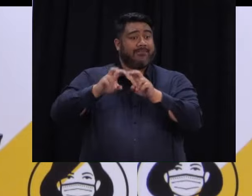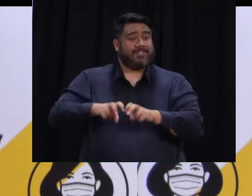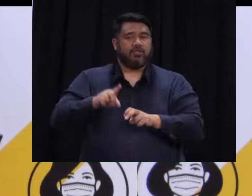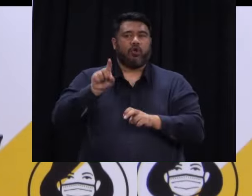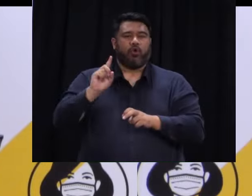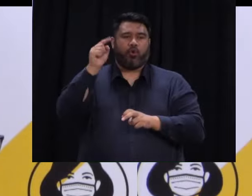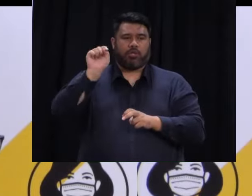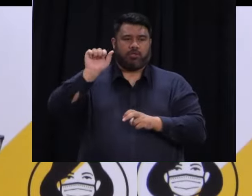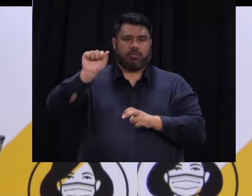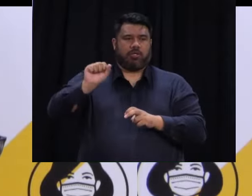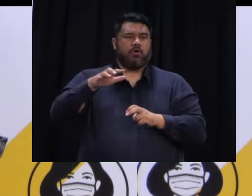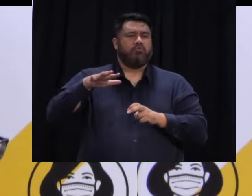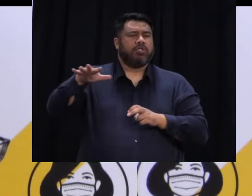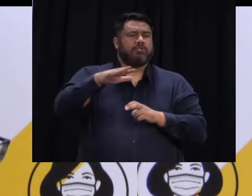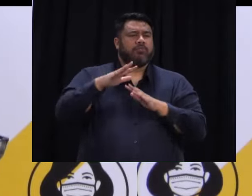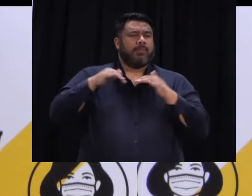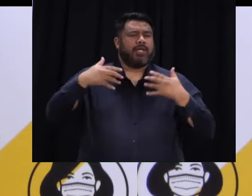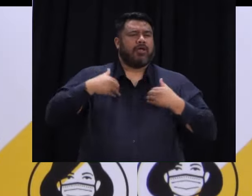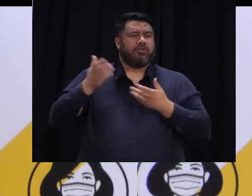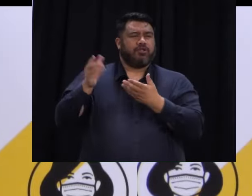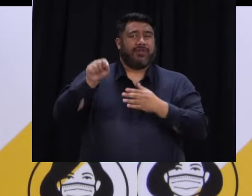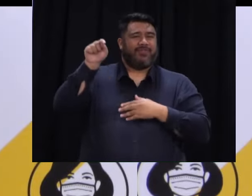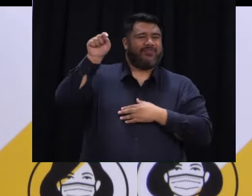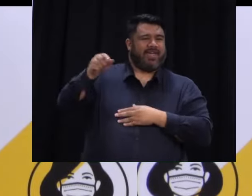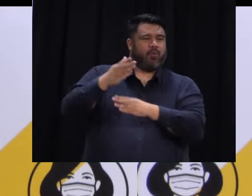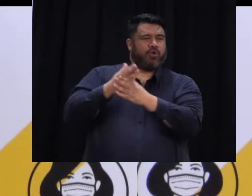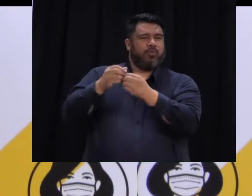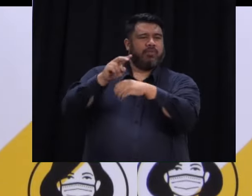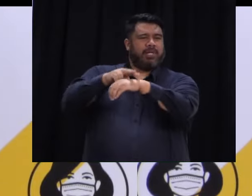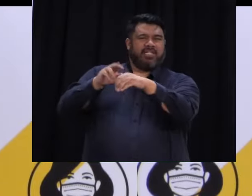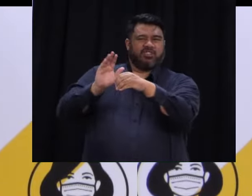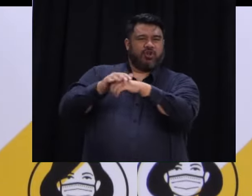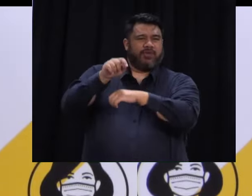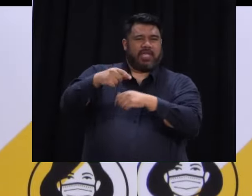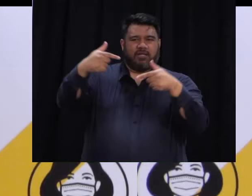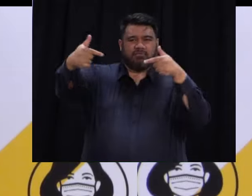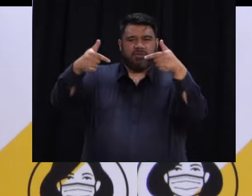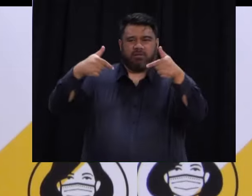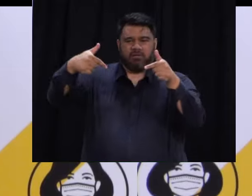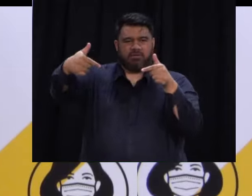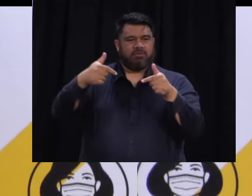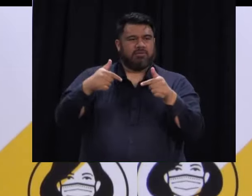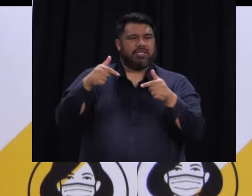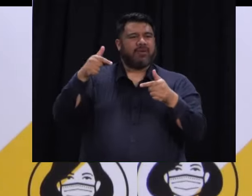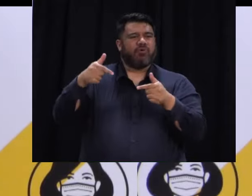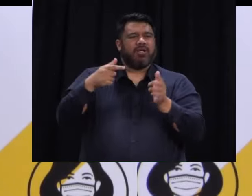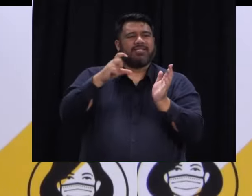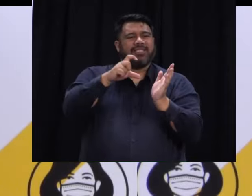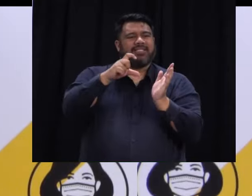response. I can't release because the ministry doesn't have T the investigation is led